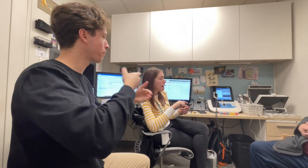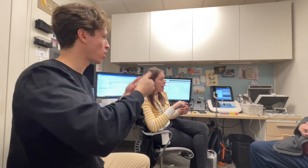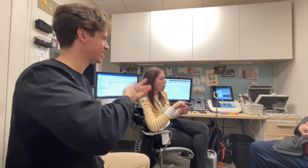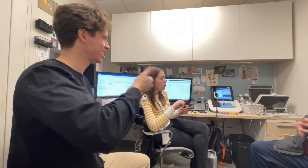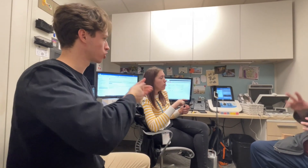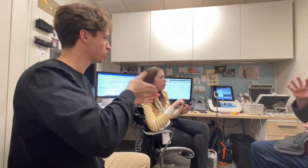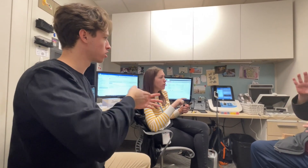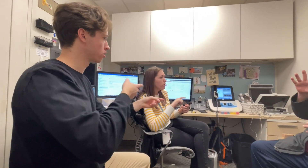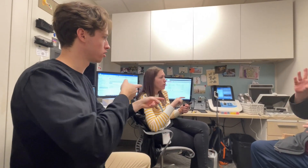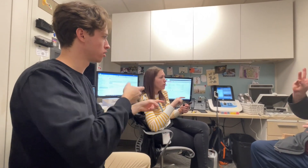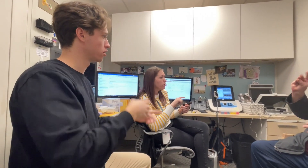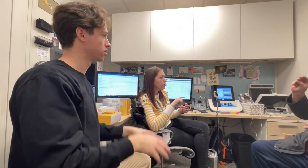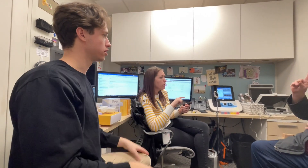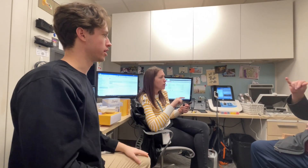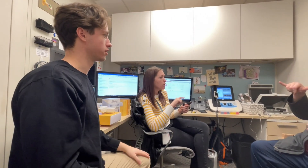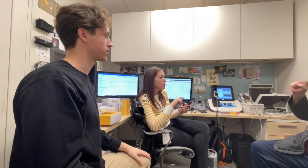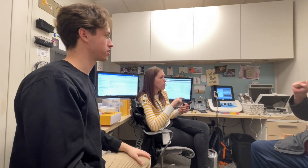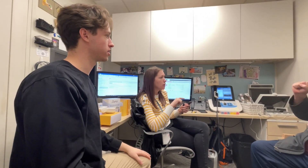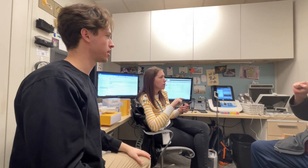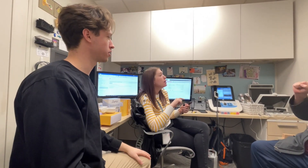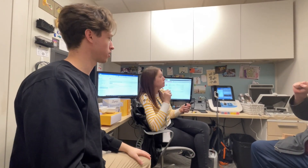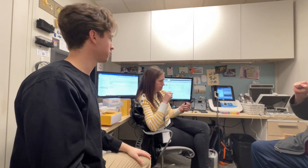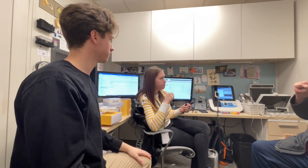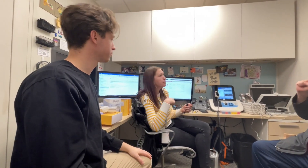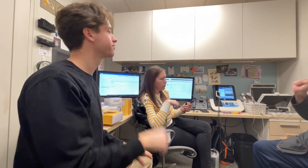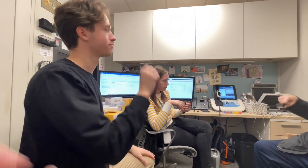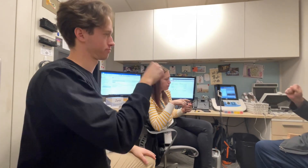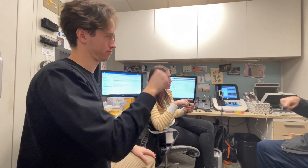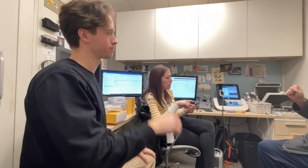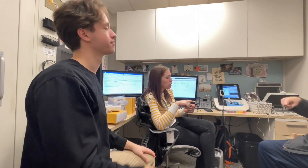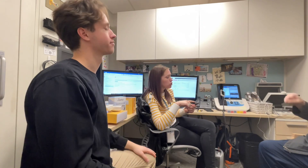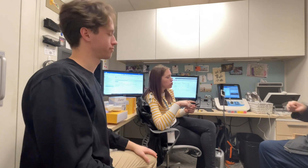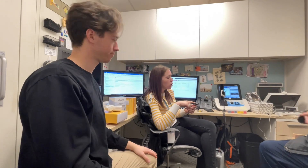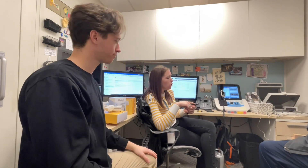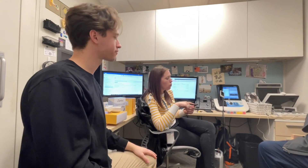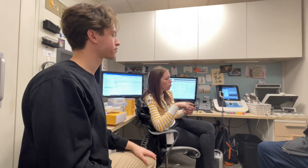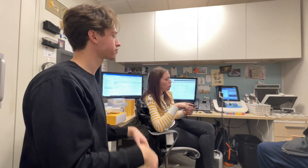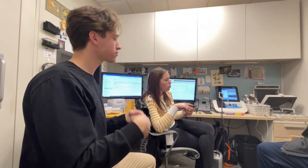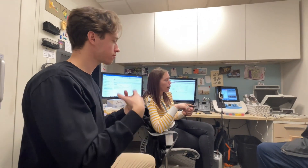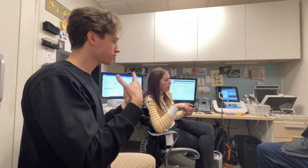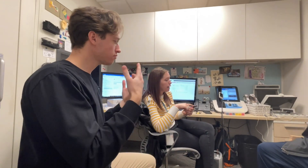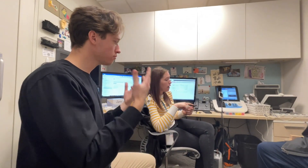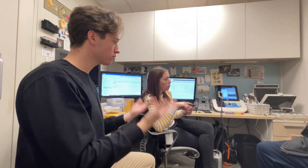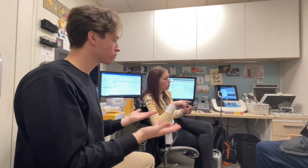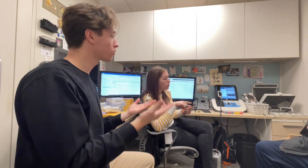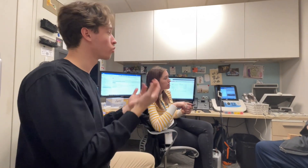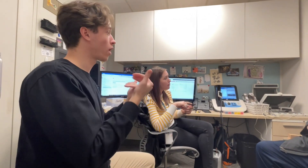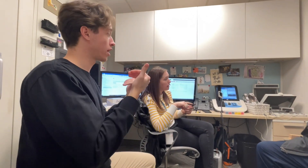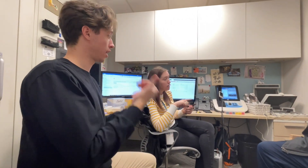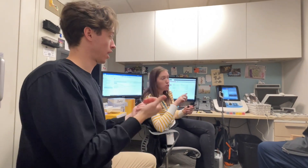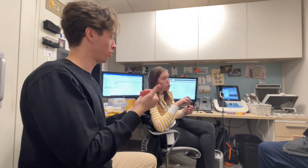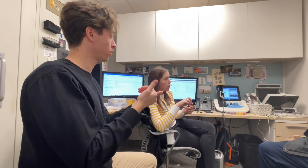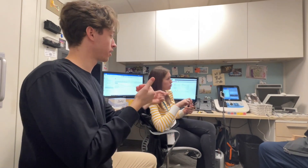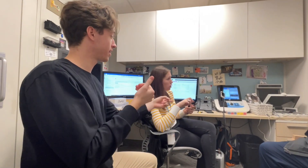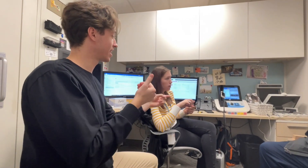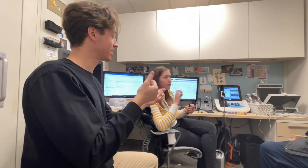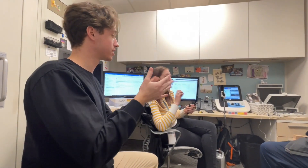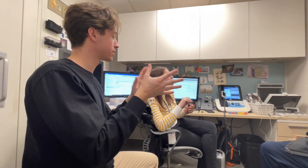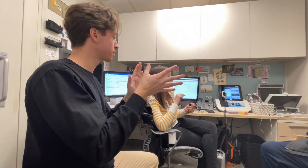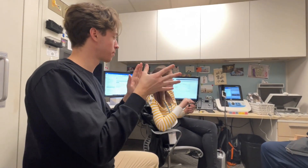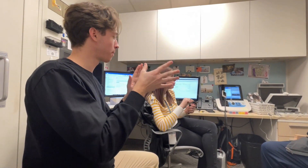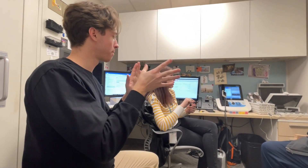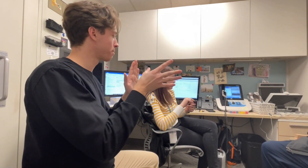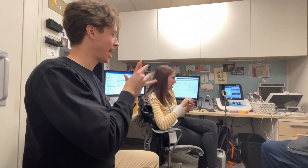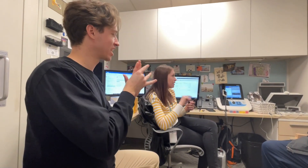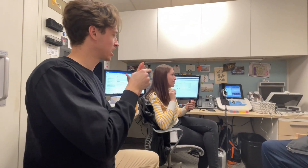now yeah 60 days right so right now this magnet is not strong enough and it is the strongest magnet